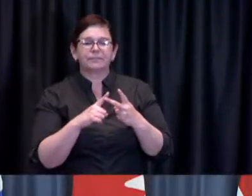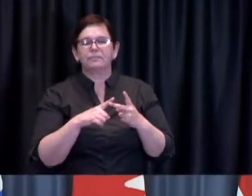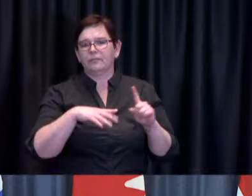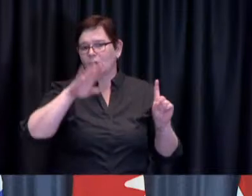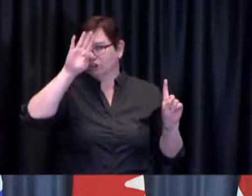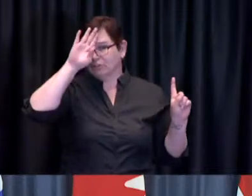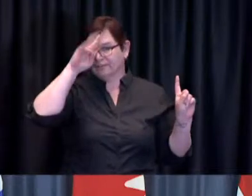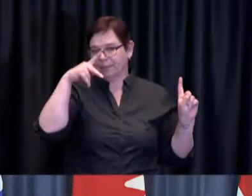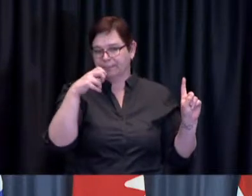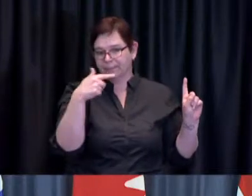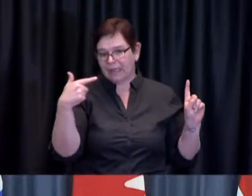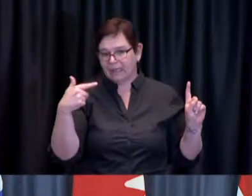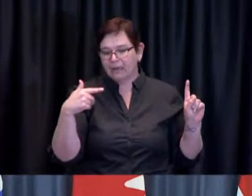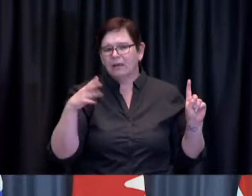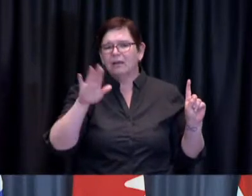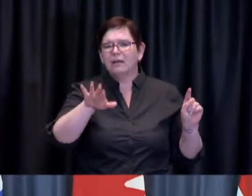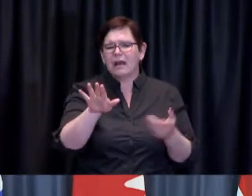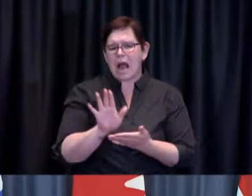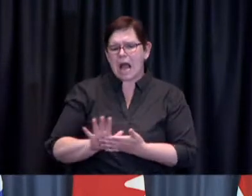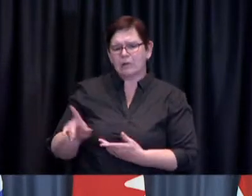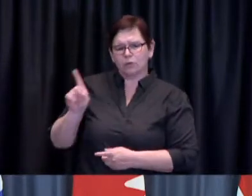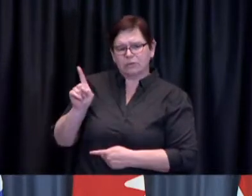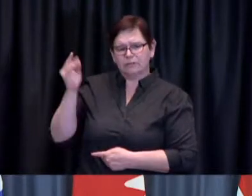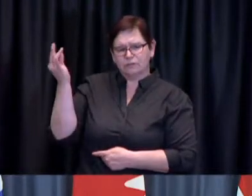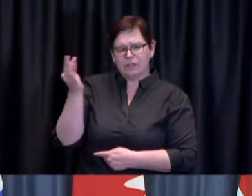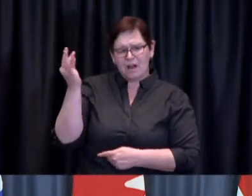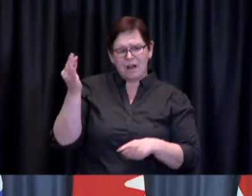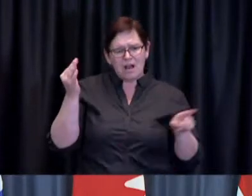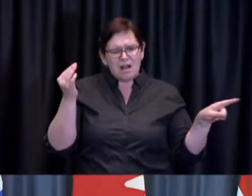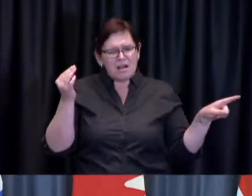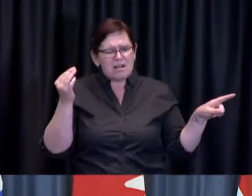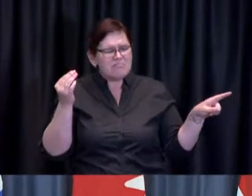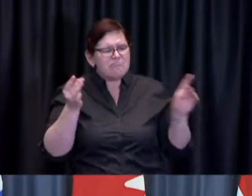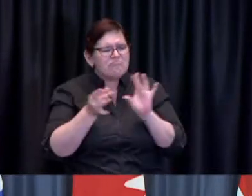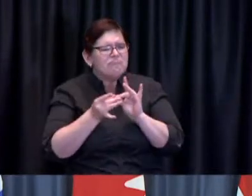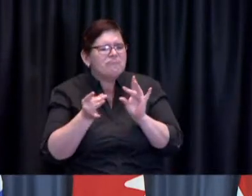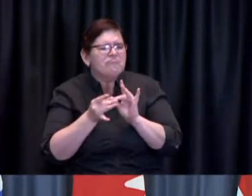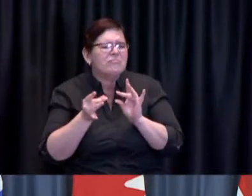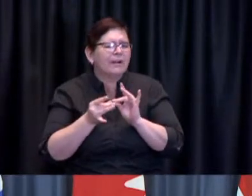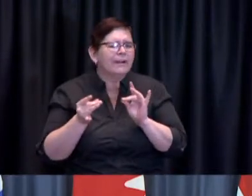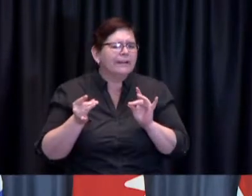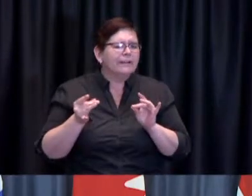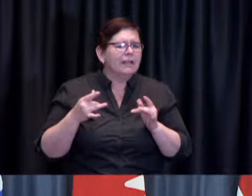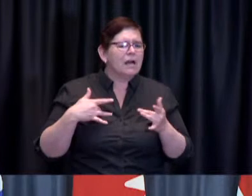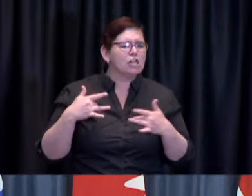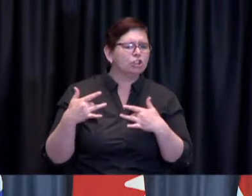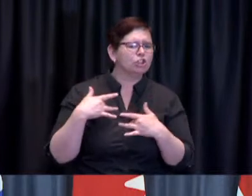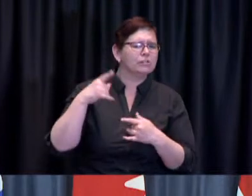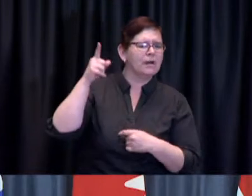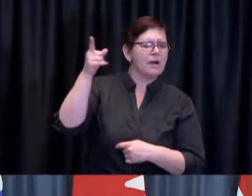Friday there was some concern with how wide the province would be opening vaccinations and how